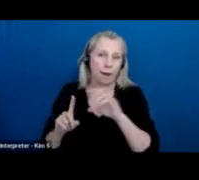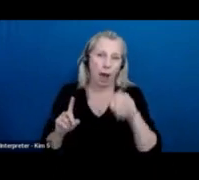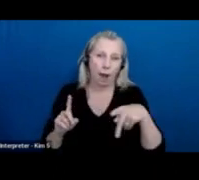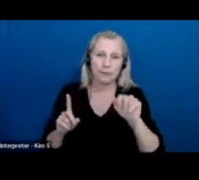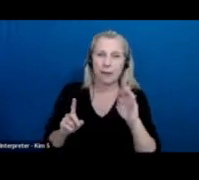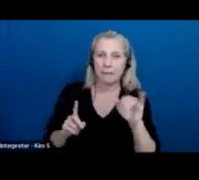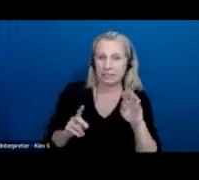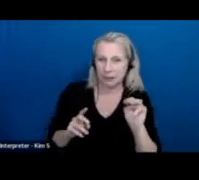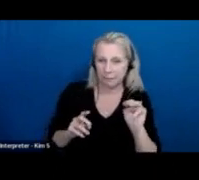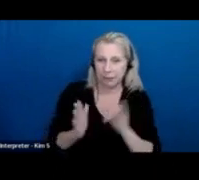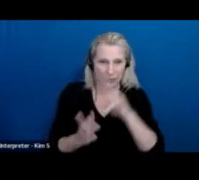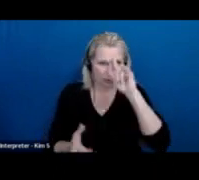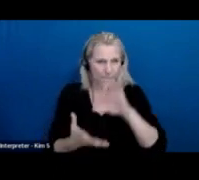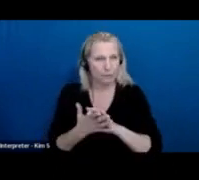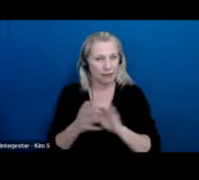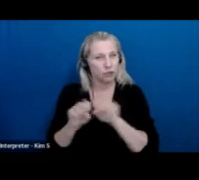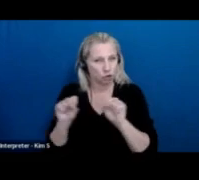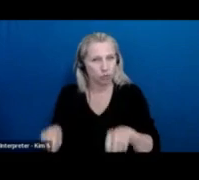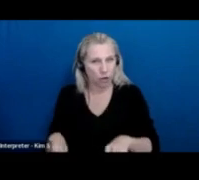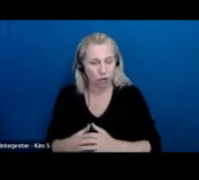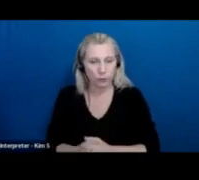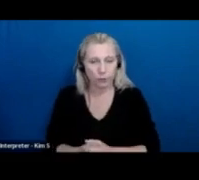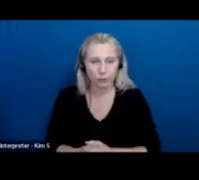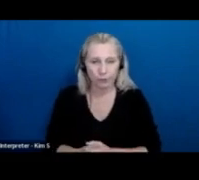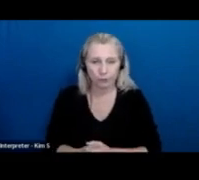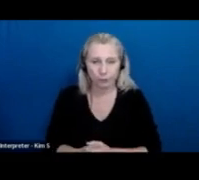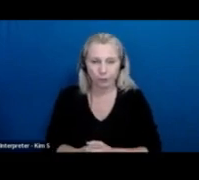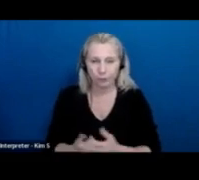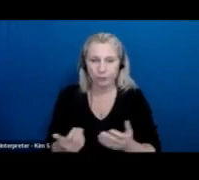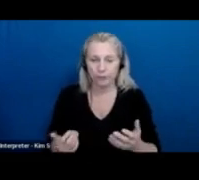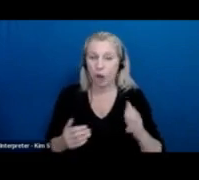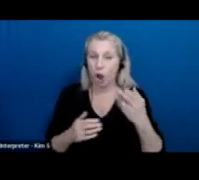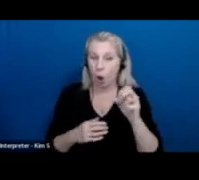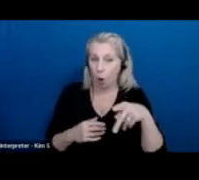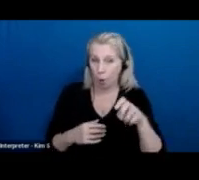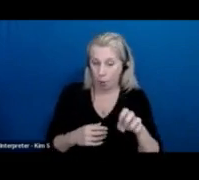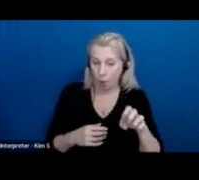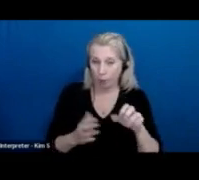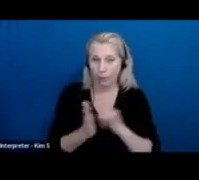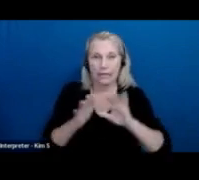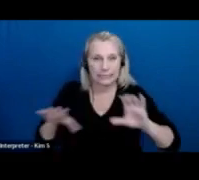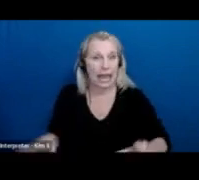just a belief structure. Hope is an active process. And so when